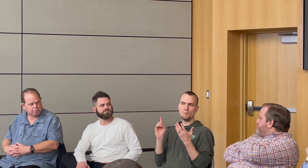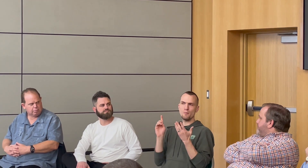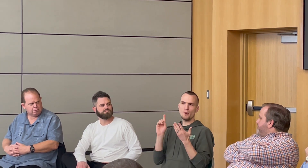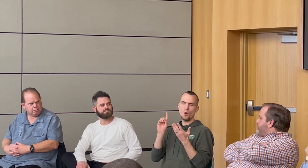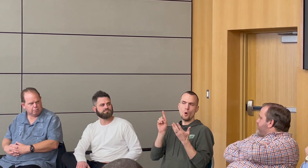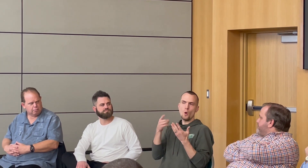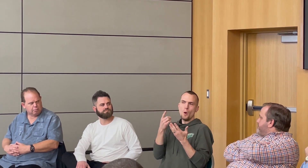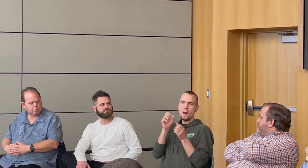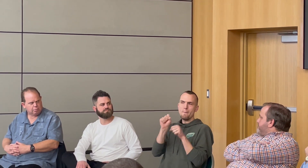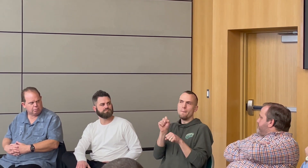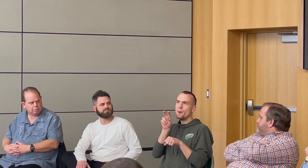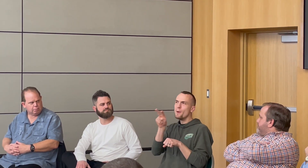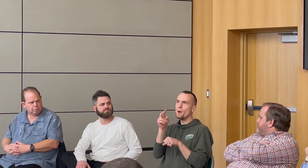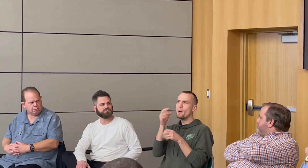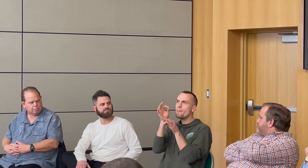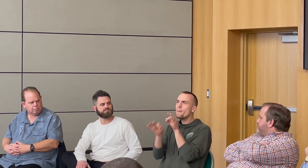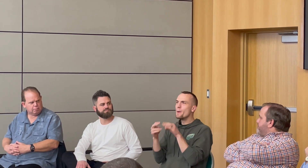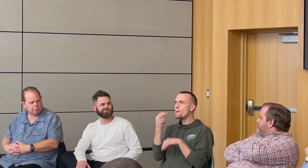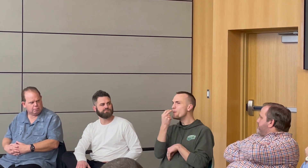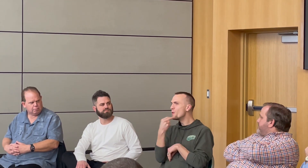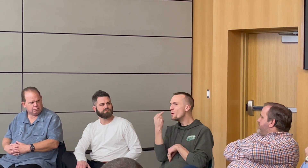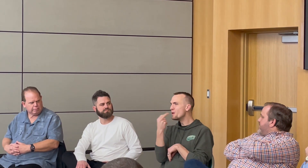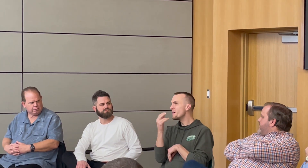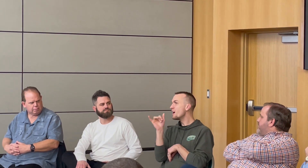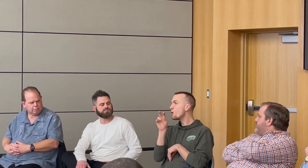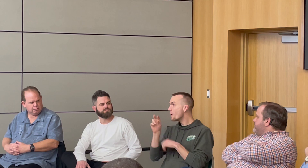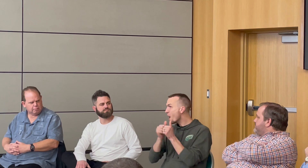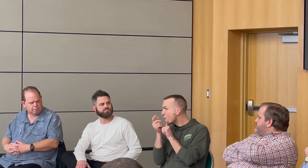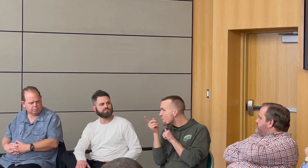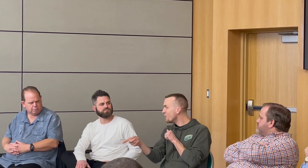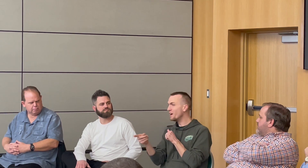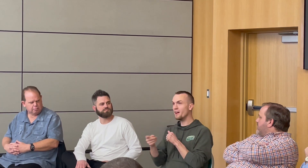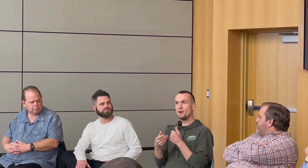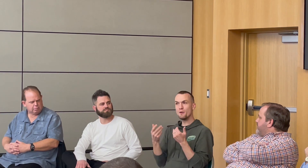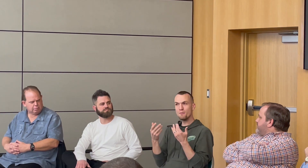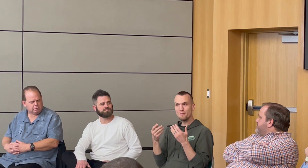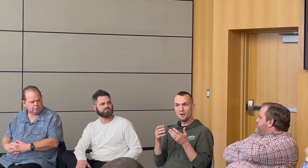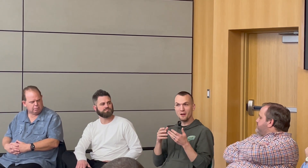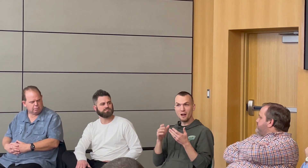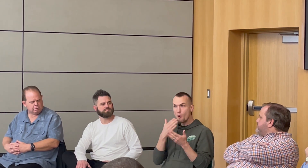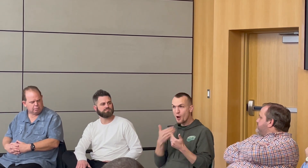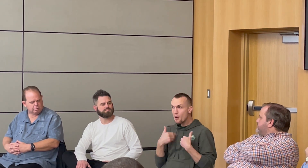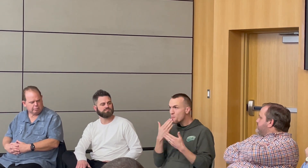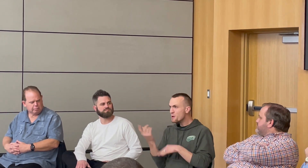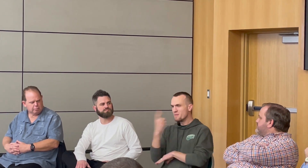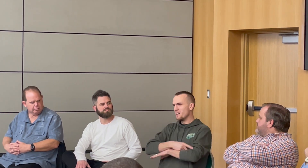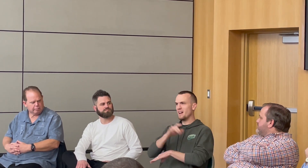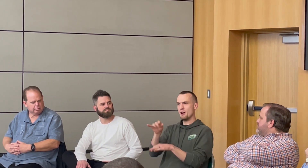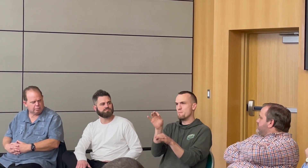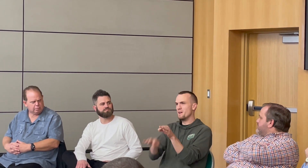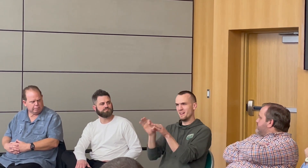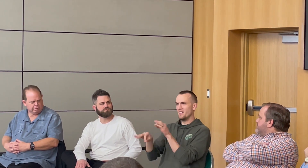is that there just it wasn't a fix right so I was able to get along with like basic